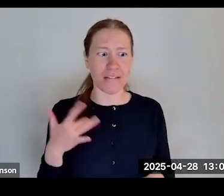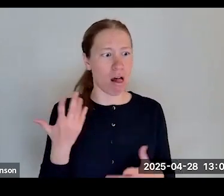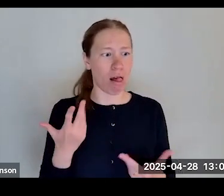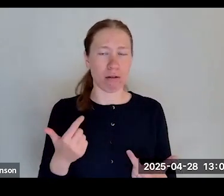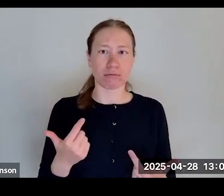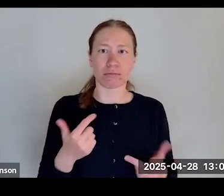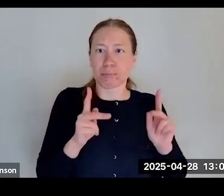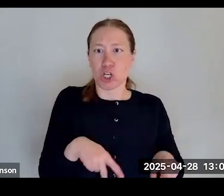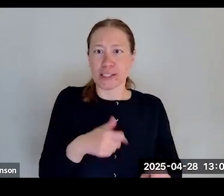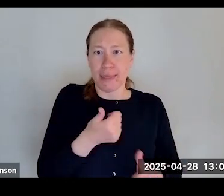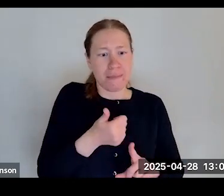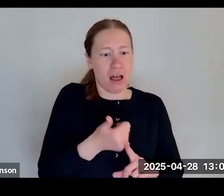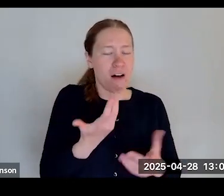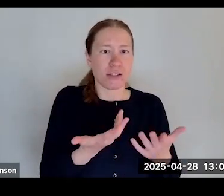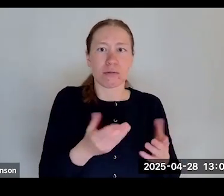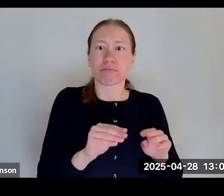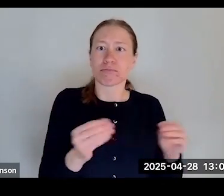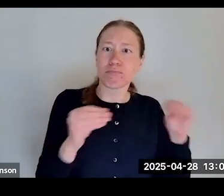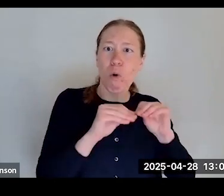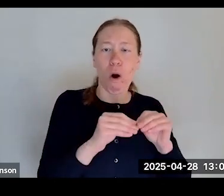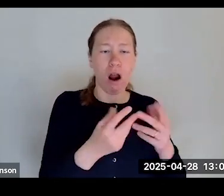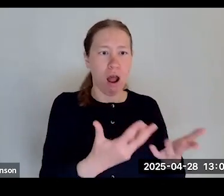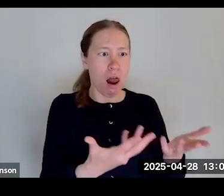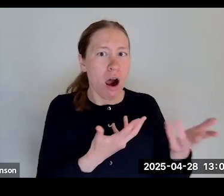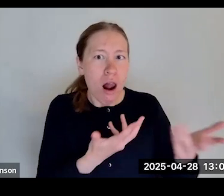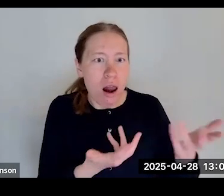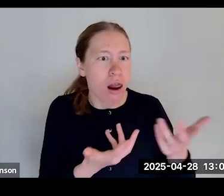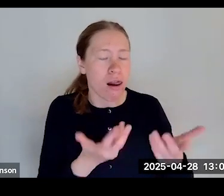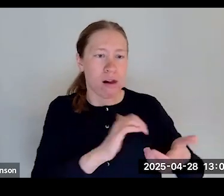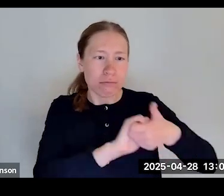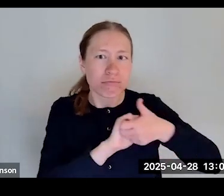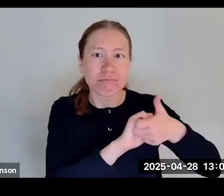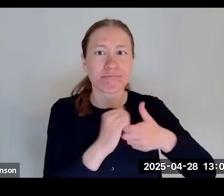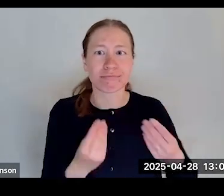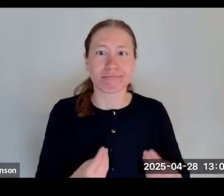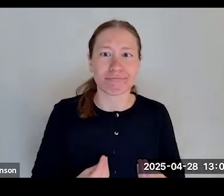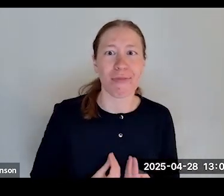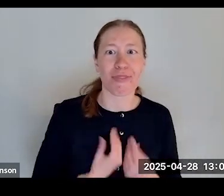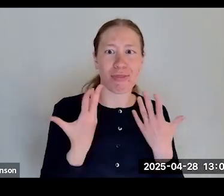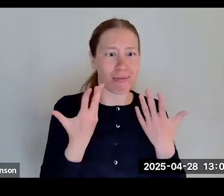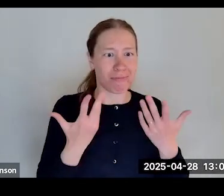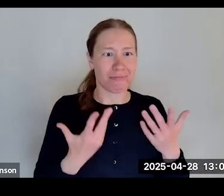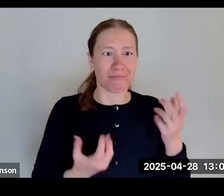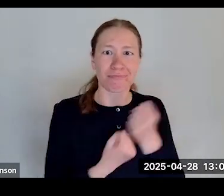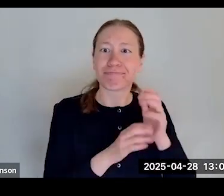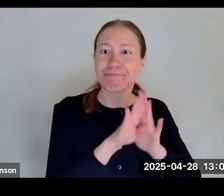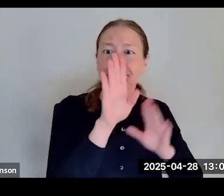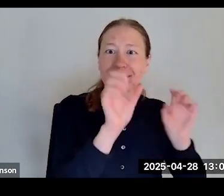and they thrive when they have the ability to collaborate with colleagues, whereas others could be hindered in these environments.